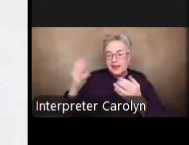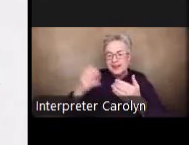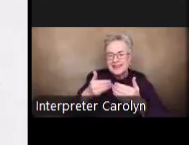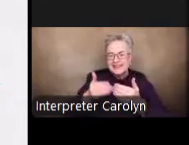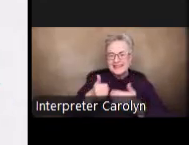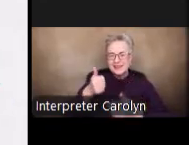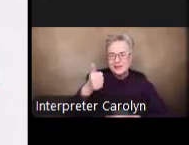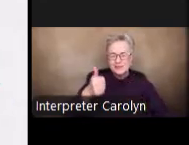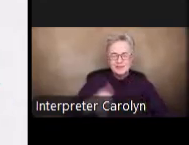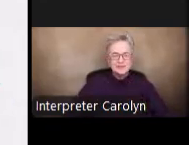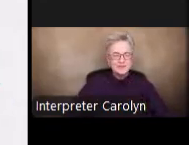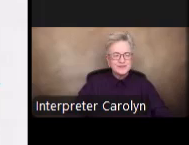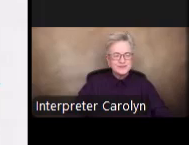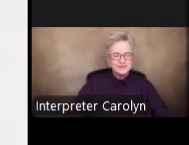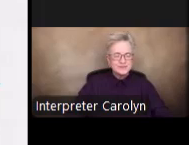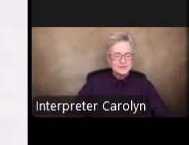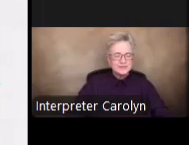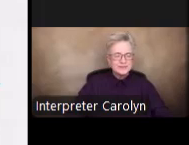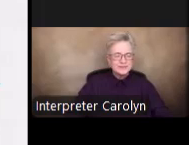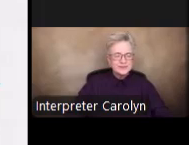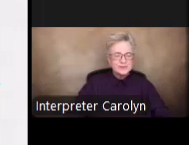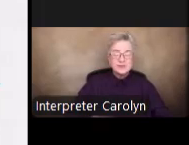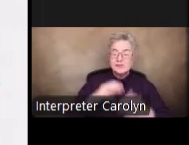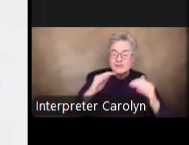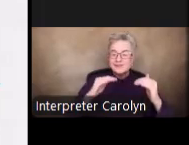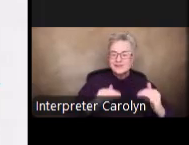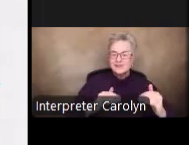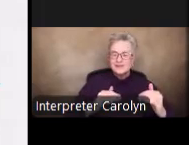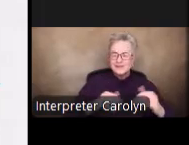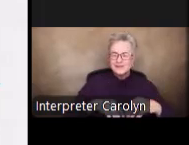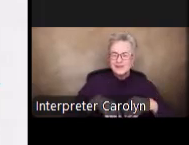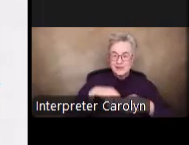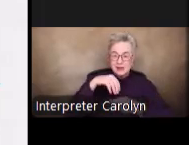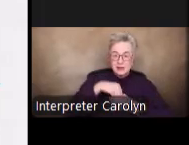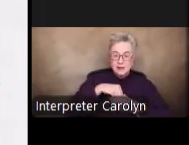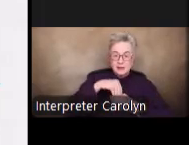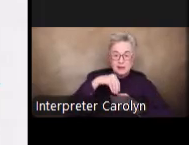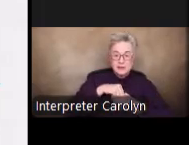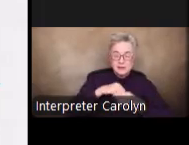Okay, next we have the interior support walls or receptive language.